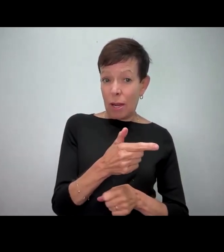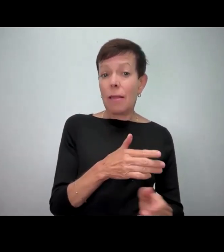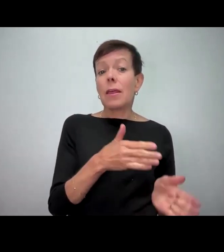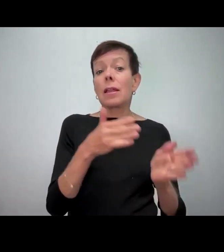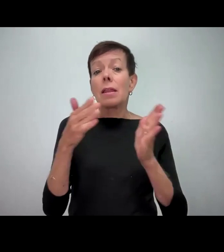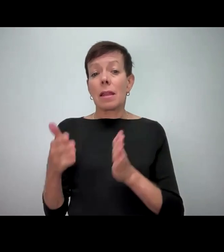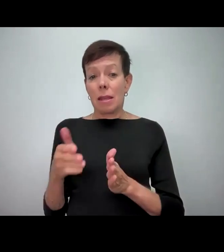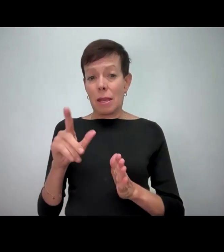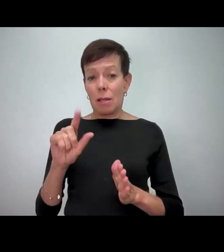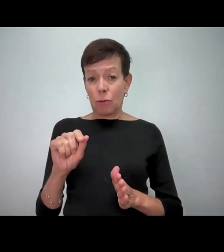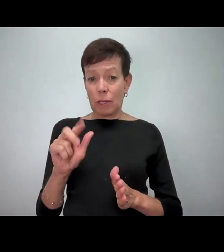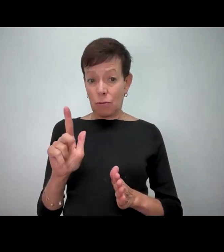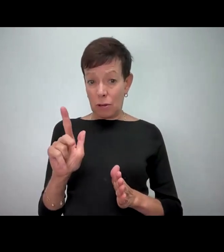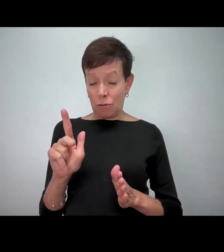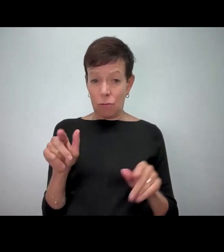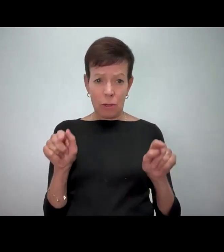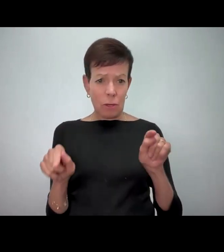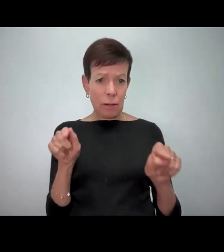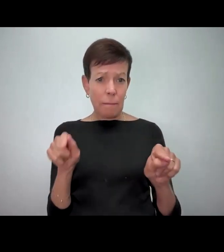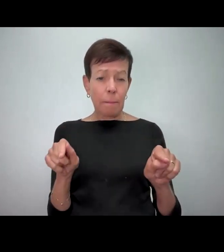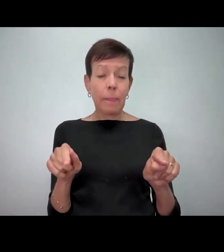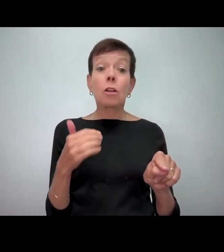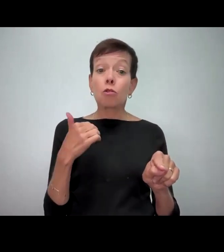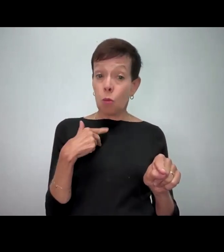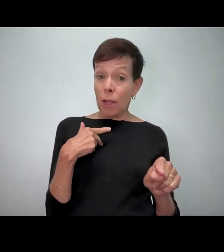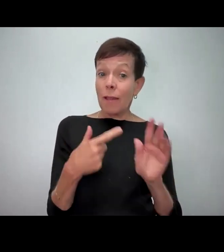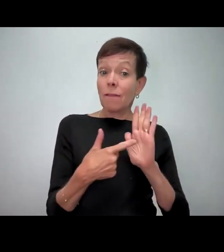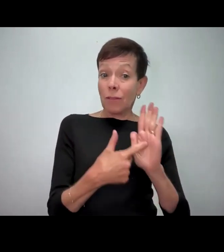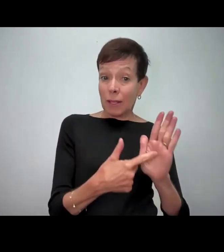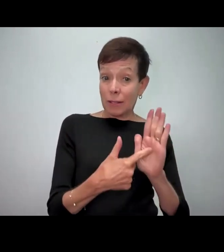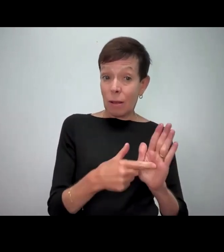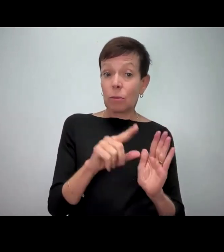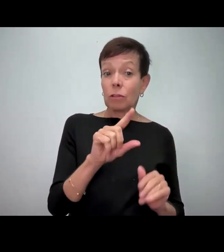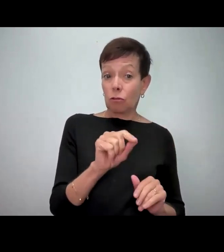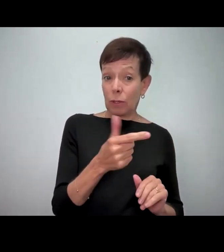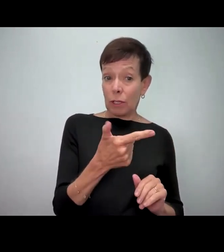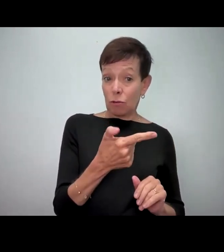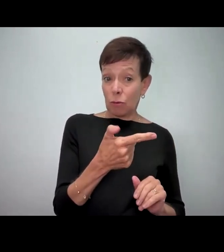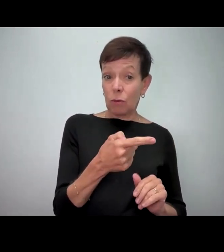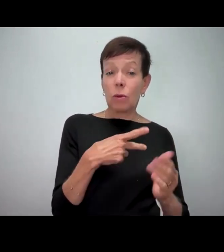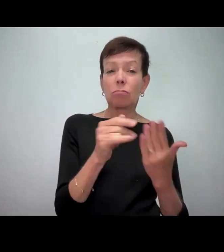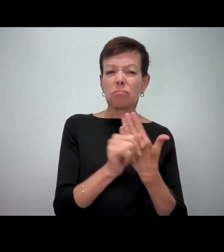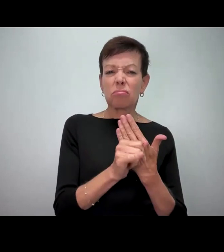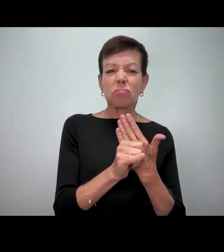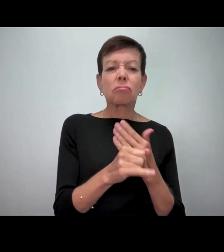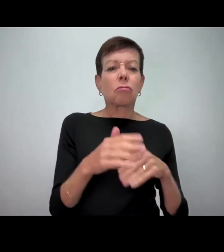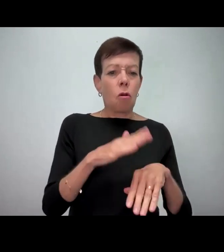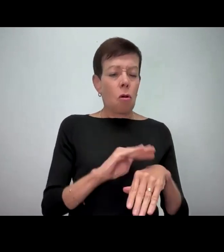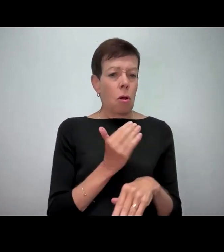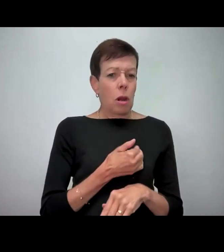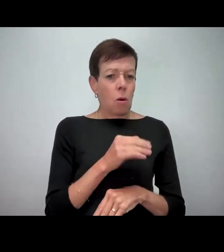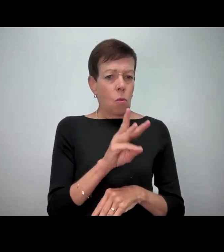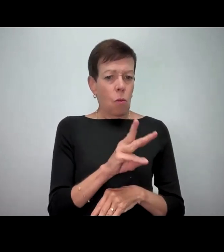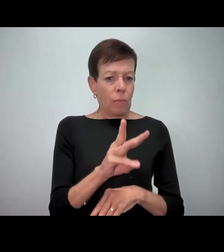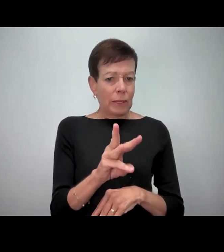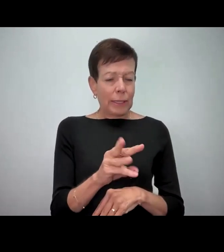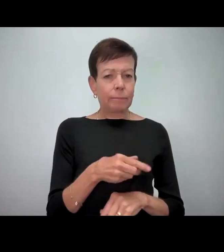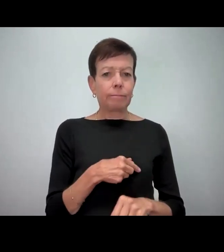there are projects from 2021 available to view on our website. The 2023 projects are just wrapping